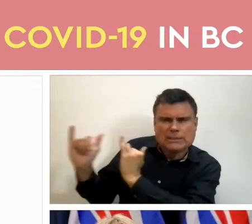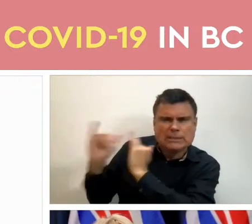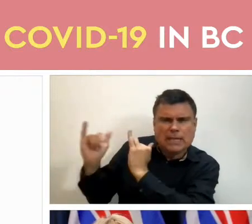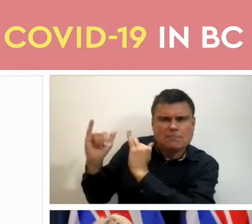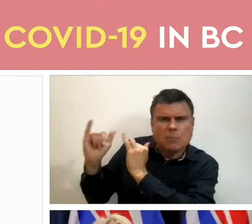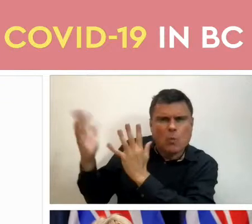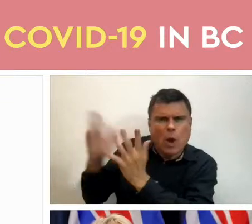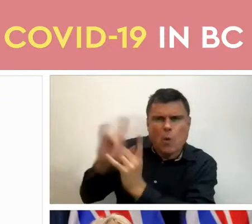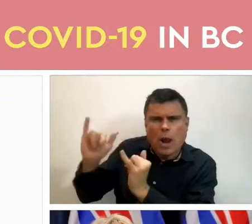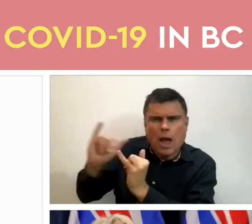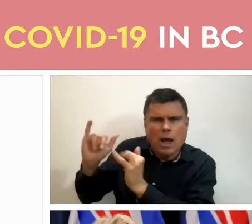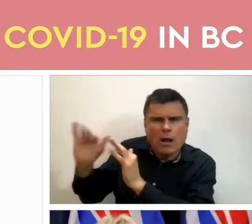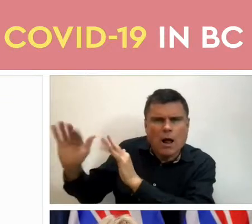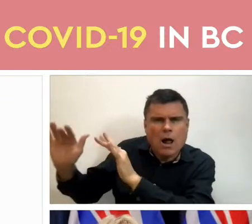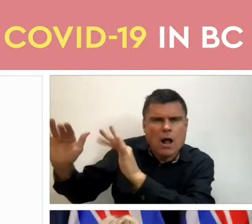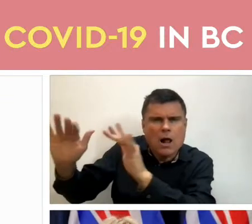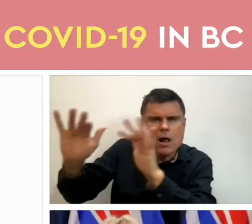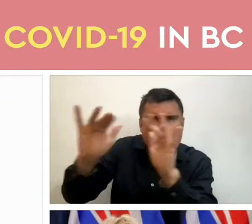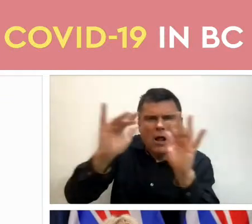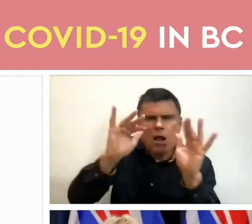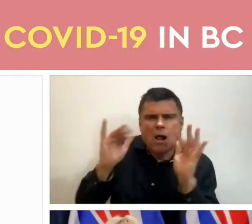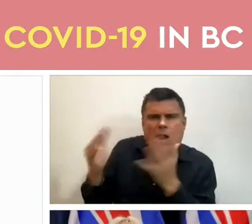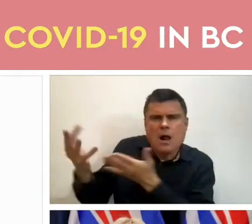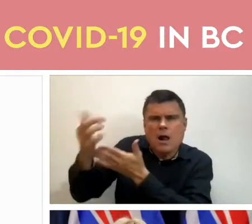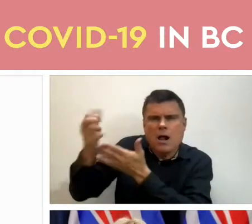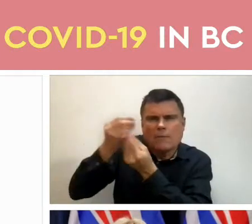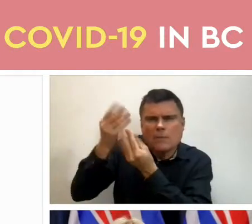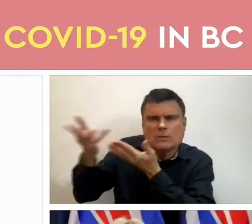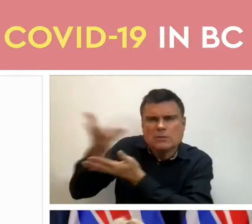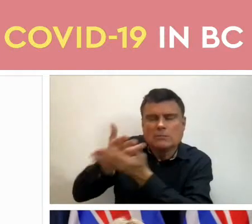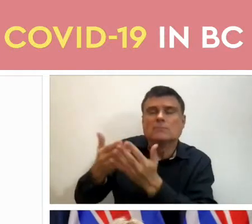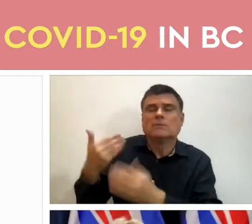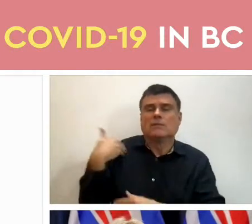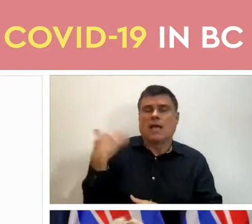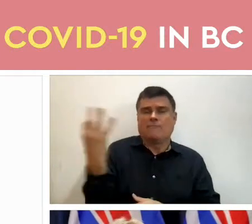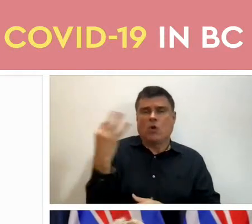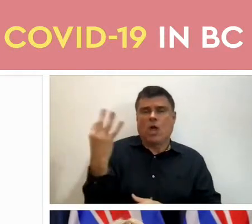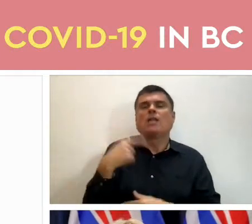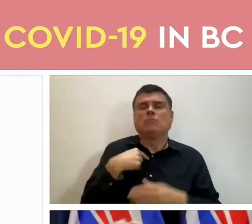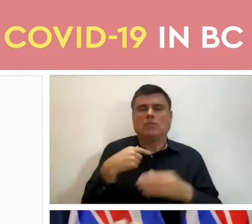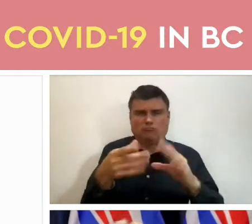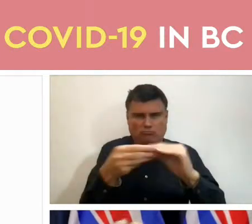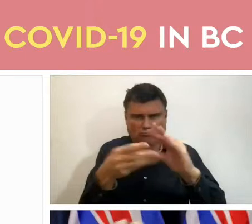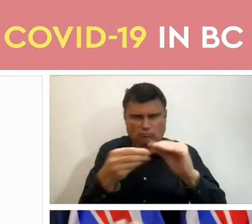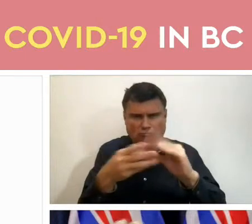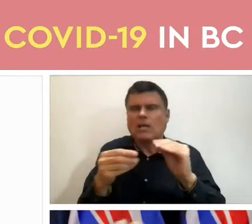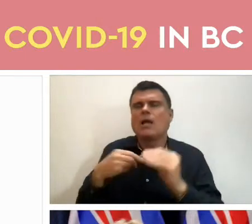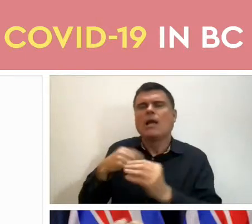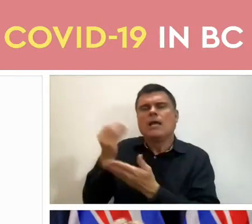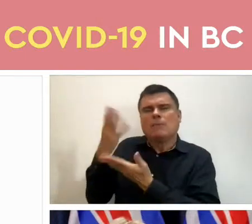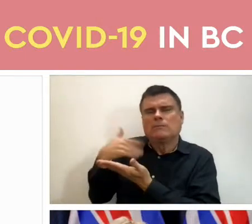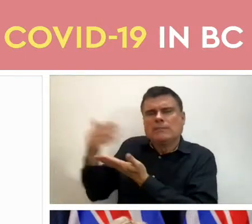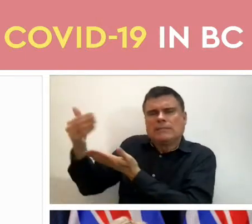were putting together a puzzle and it still has a lot of spaces and holes, but some things are